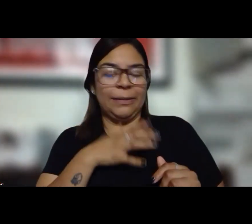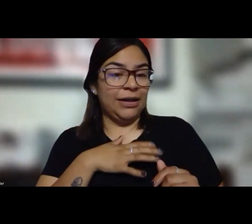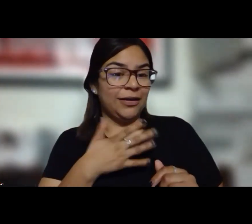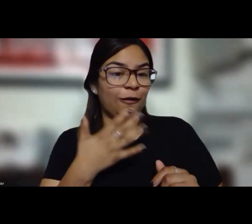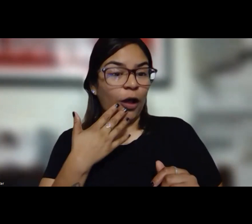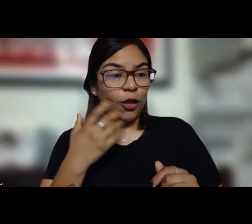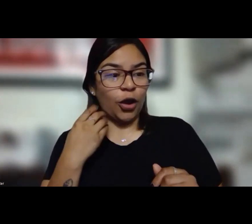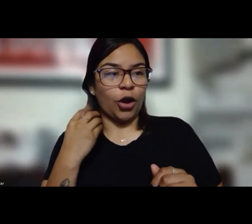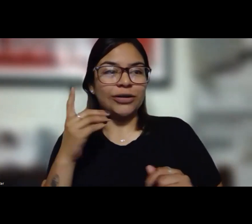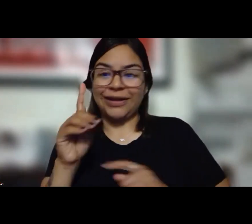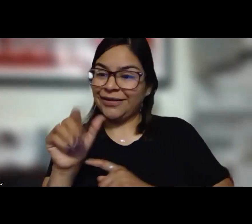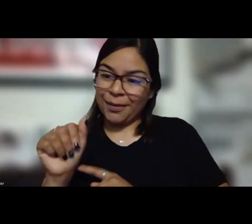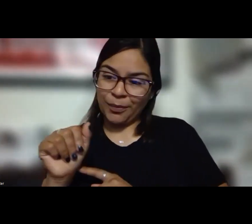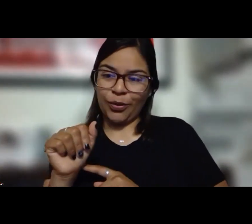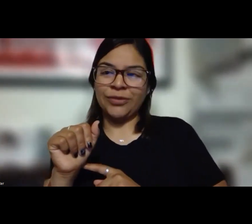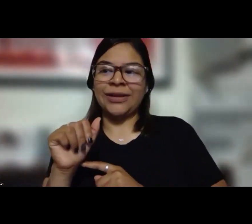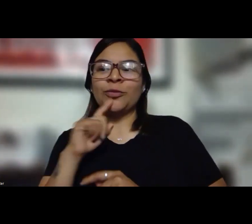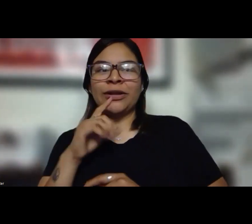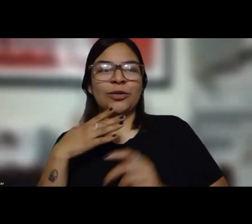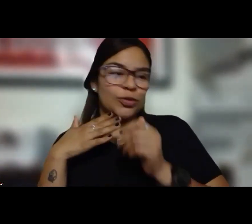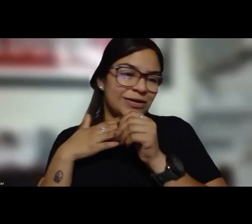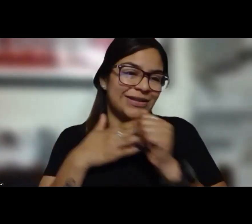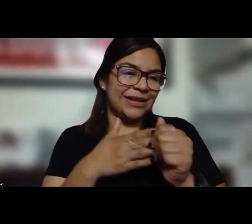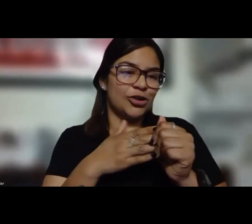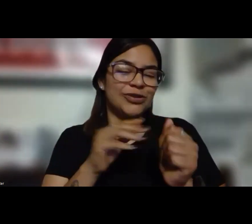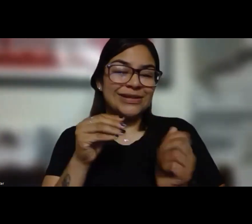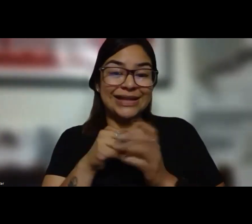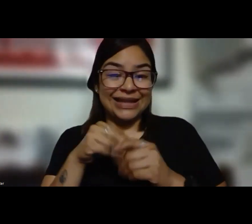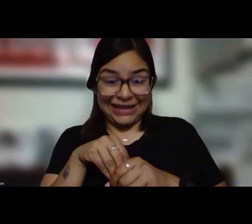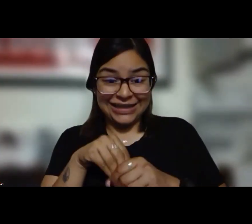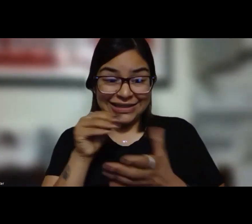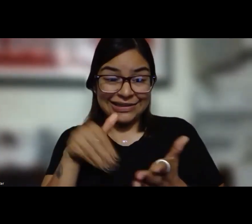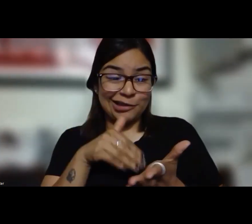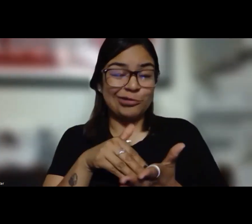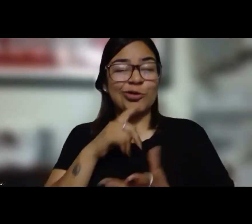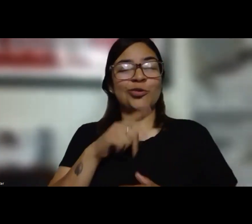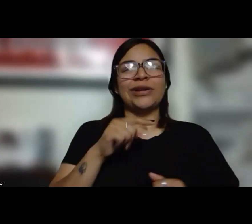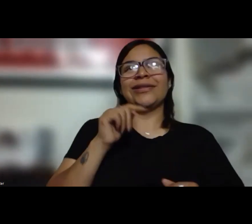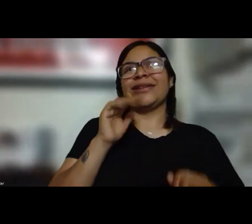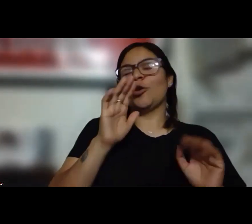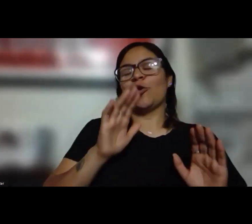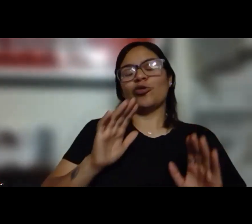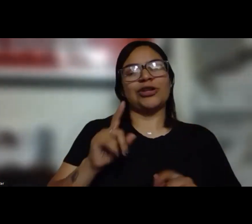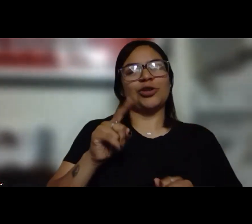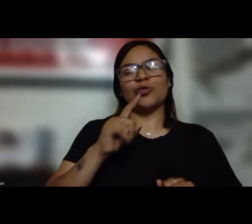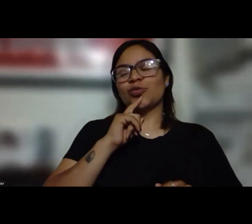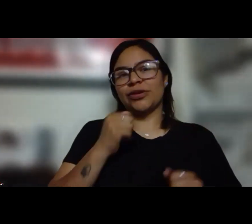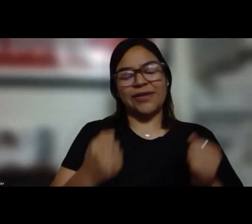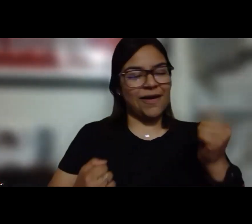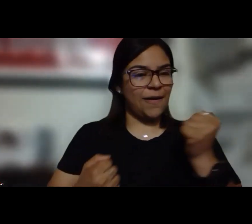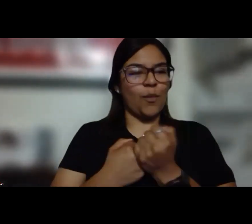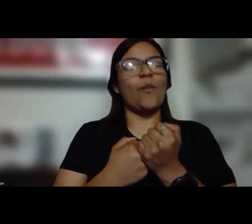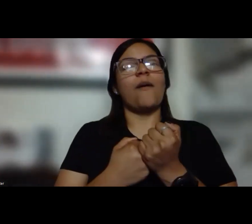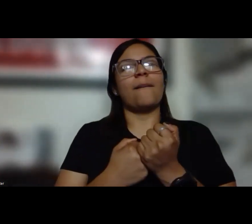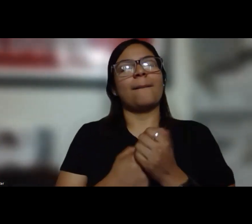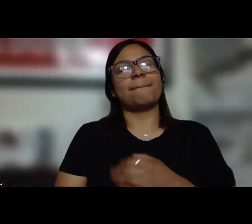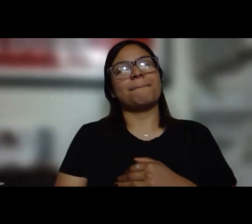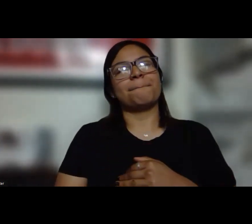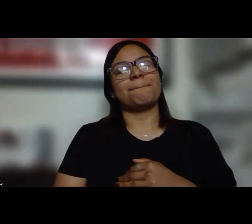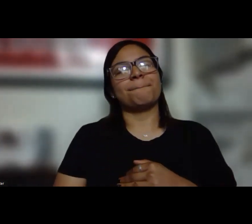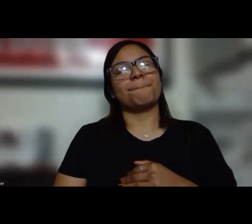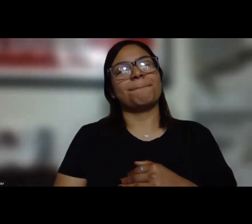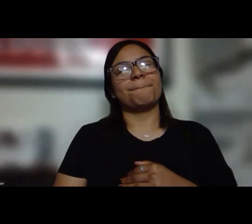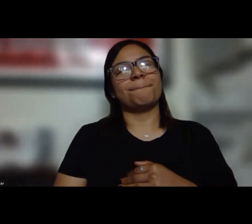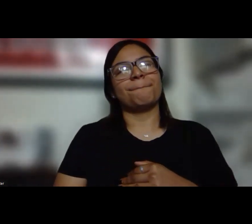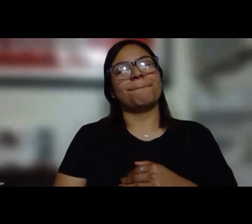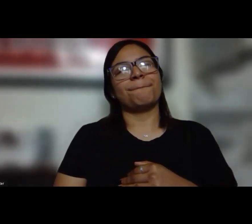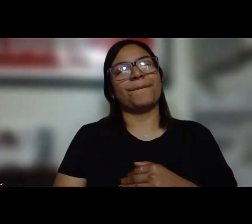disabled women leading at centers um she was just tenacious in her advocacy um as many of us uh re